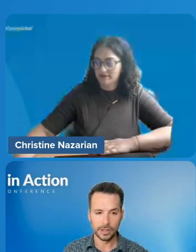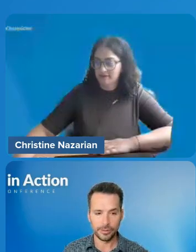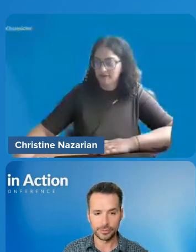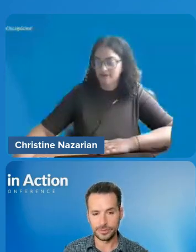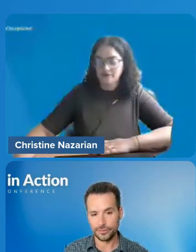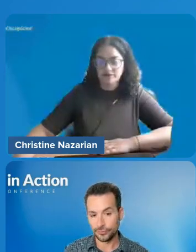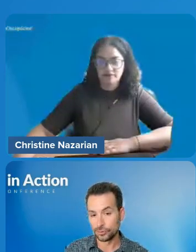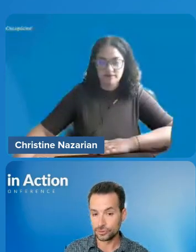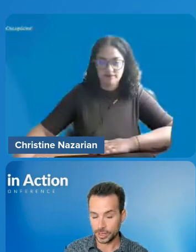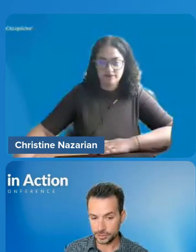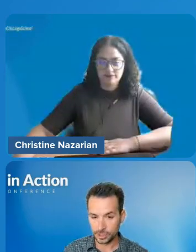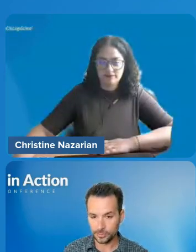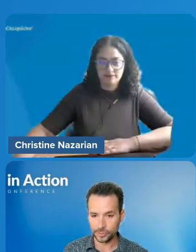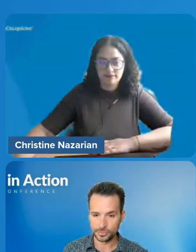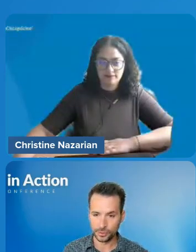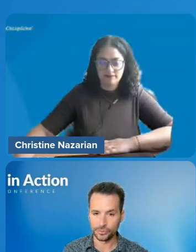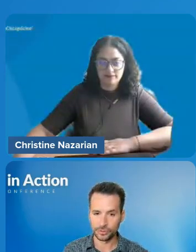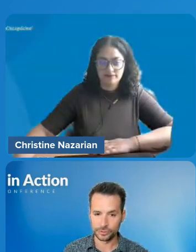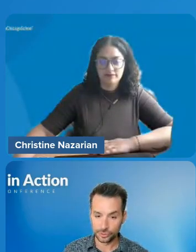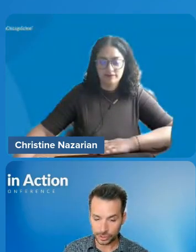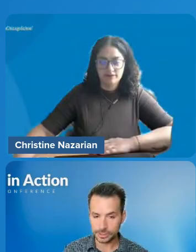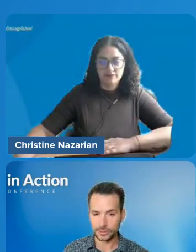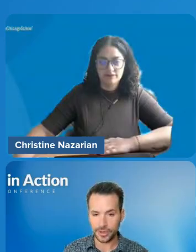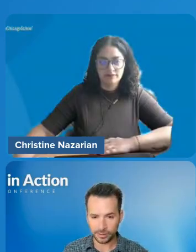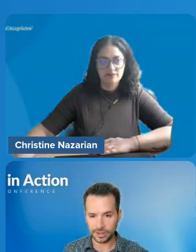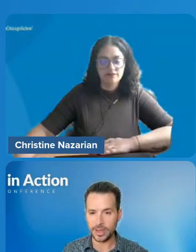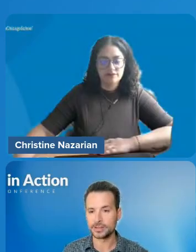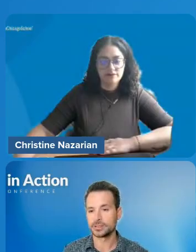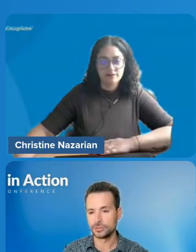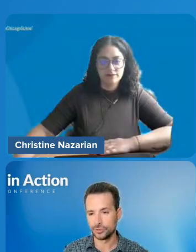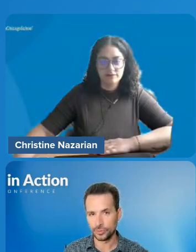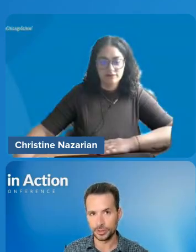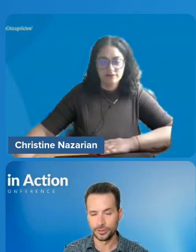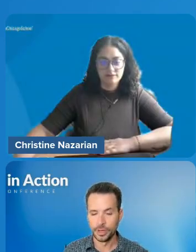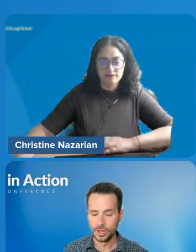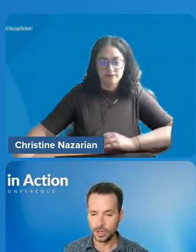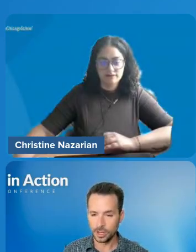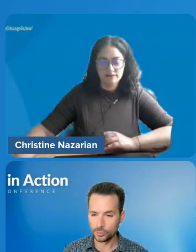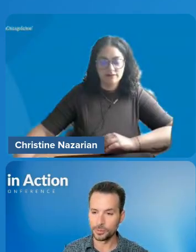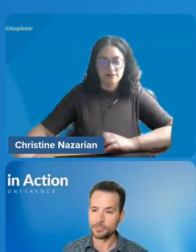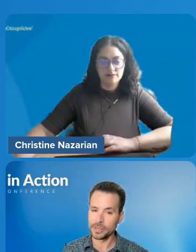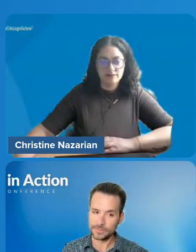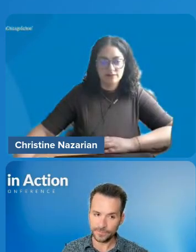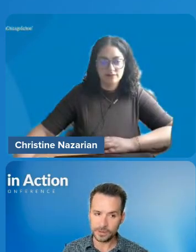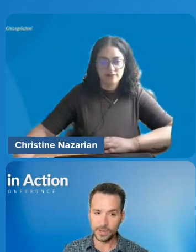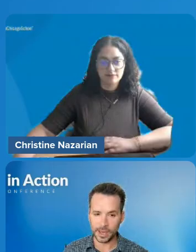They receive a full transcript, which both the students and the faculty have access to, with rubric-based feedback.